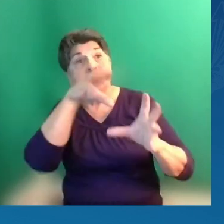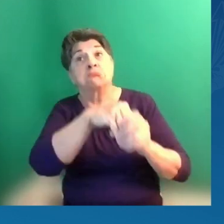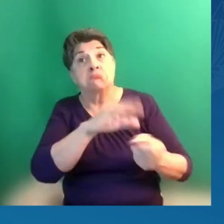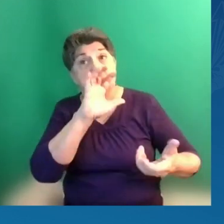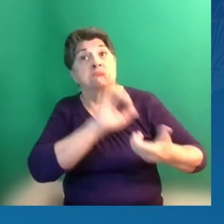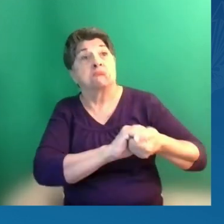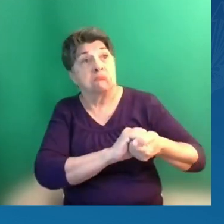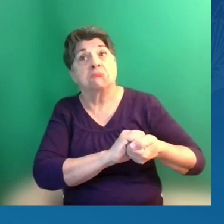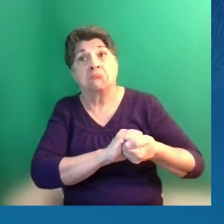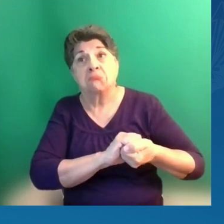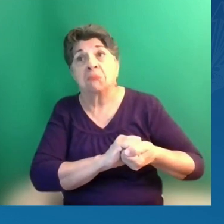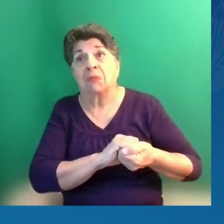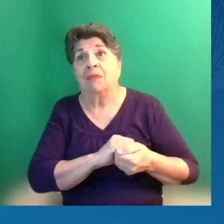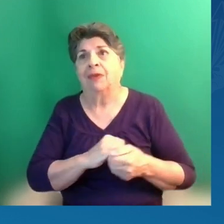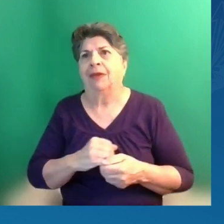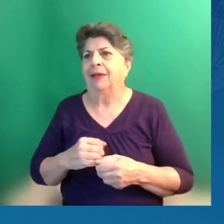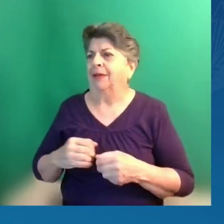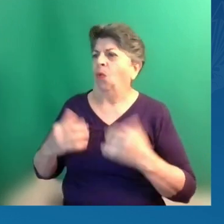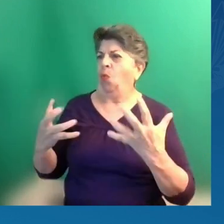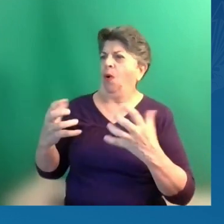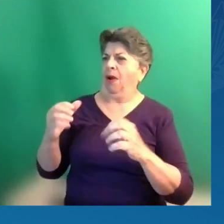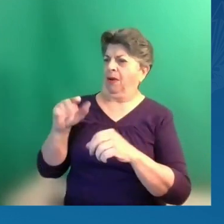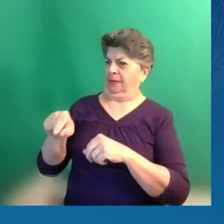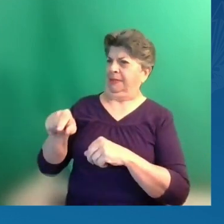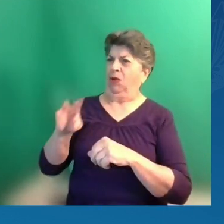Her call to action was groundbreaking at the time.